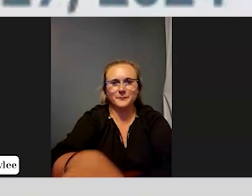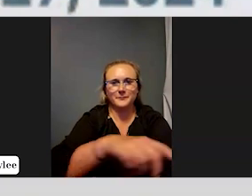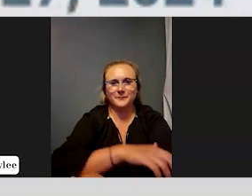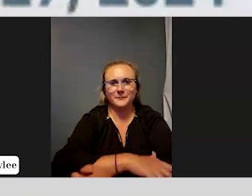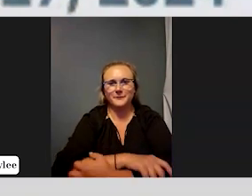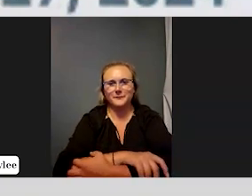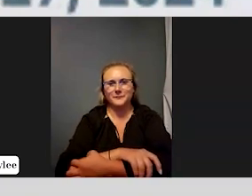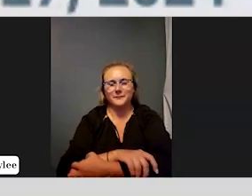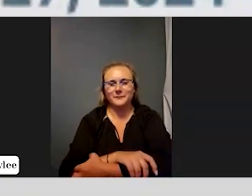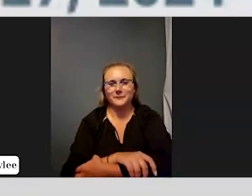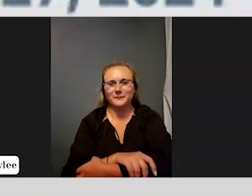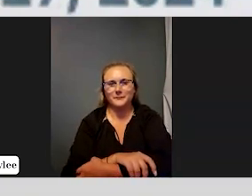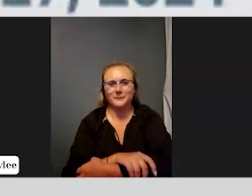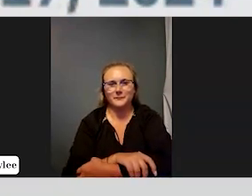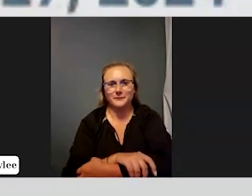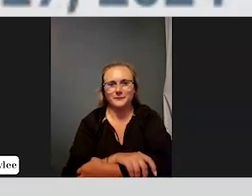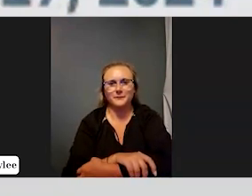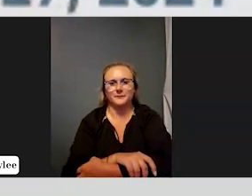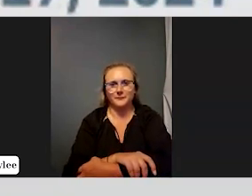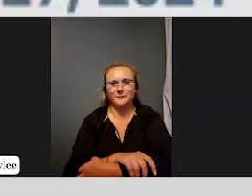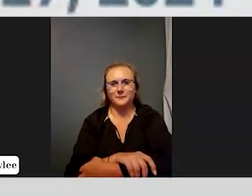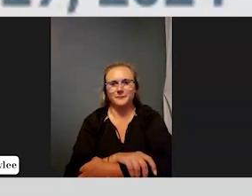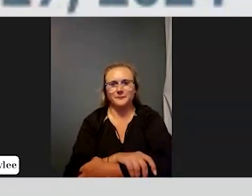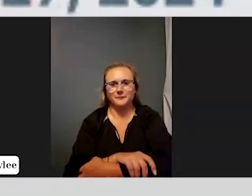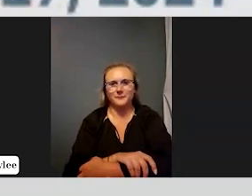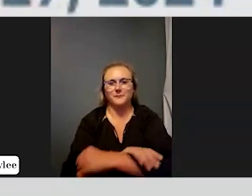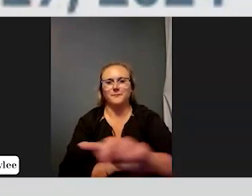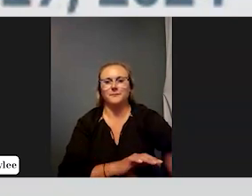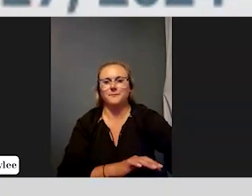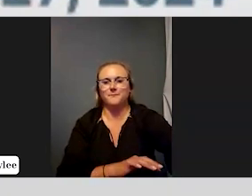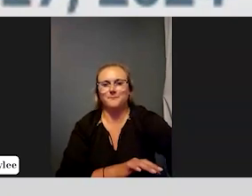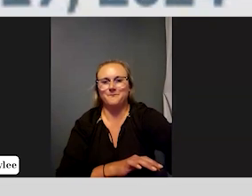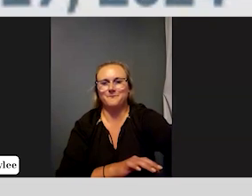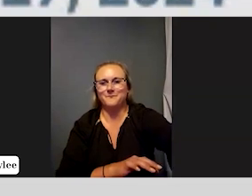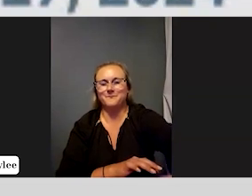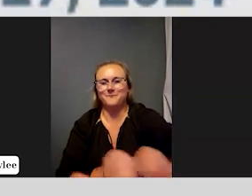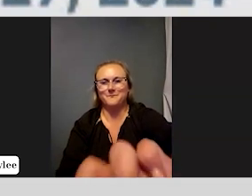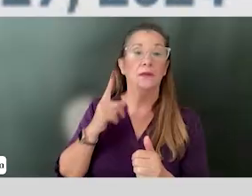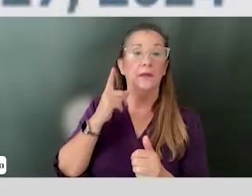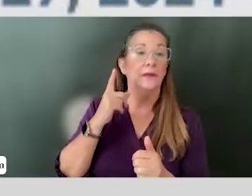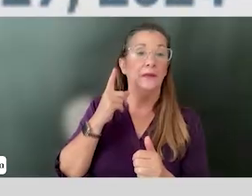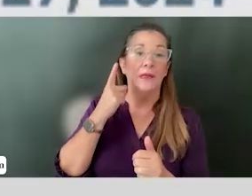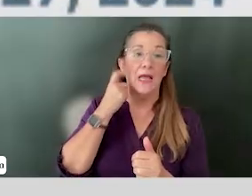Sean: Um, so. I've got it. I just happened to have had that open.